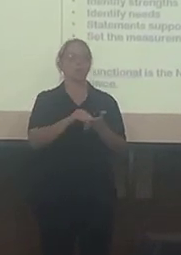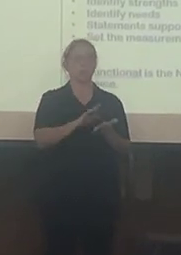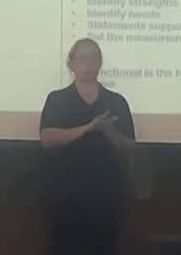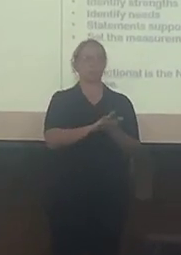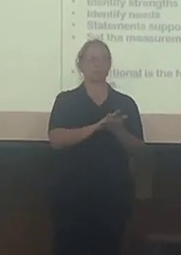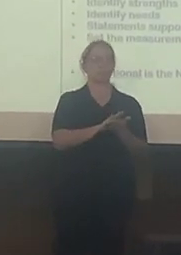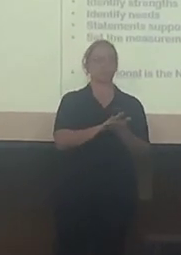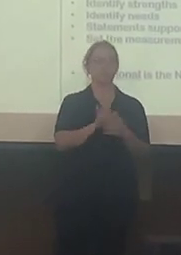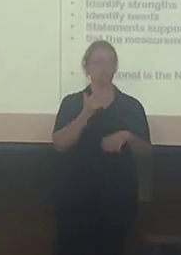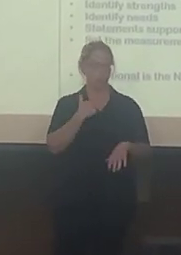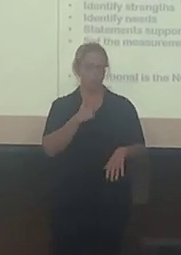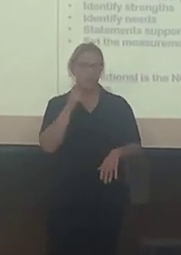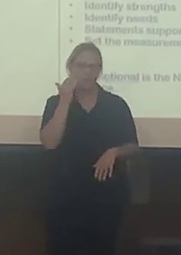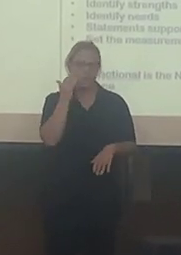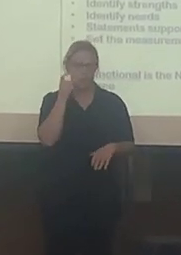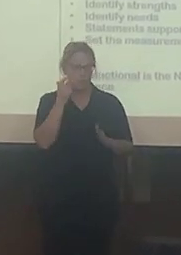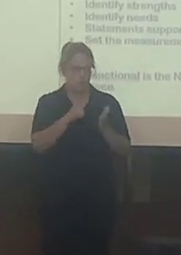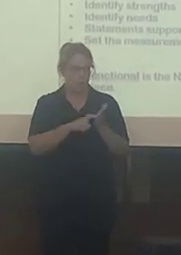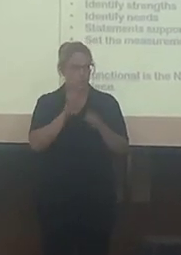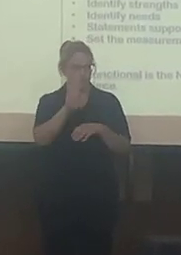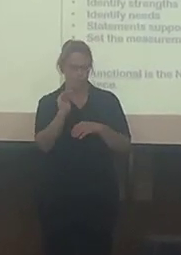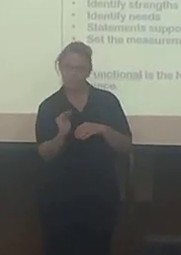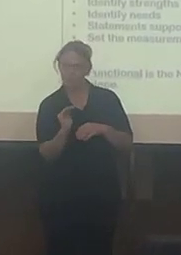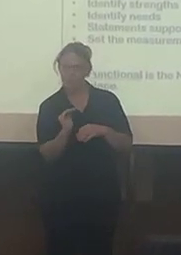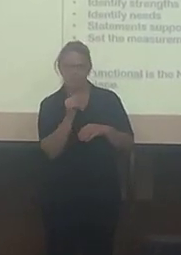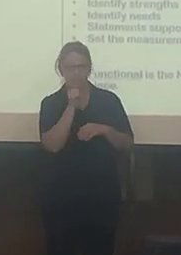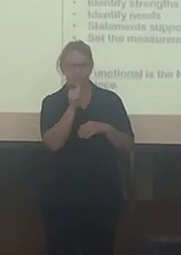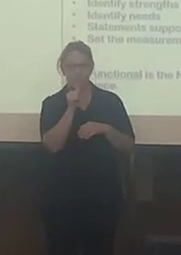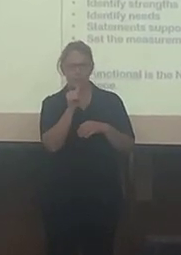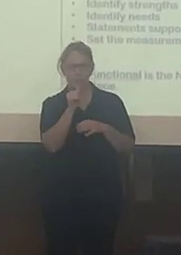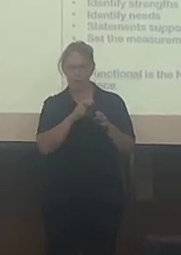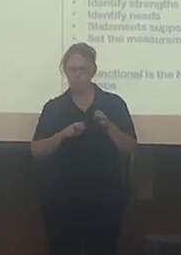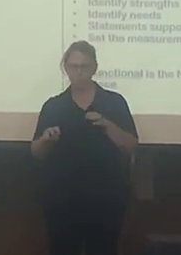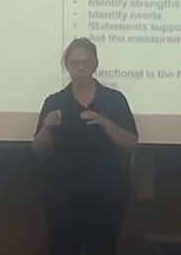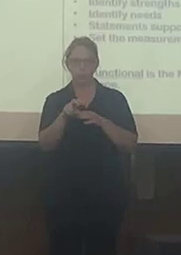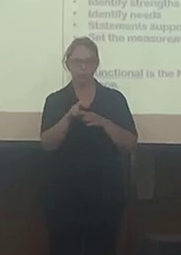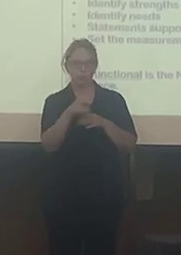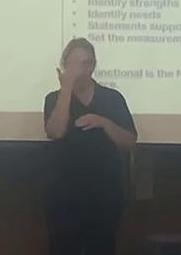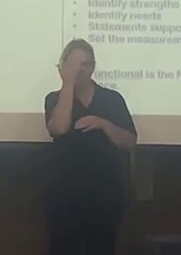hey we noticed your kids your child didn't move to the front um to get a better listening